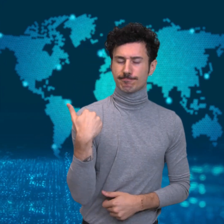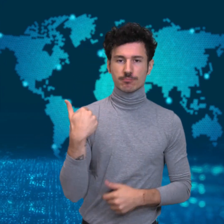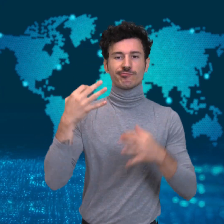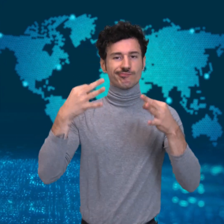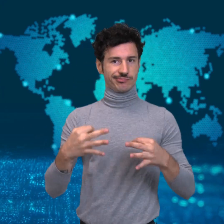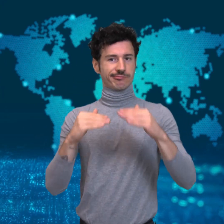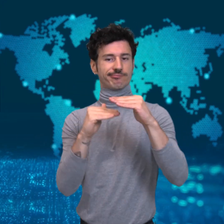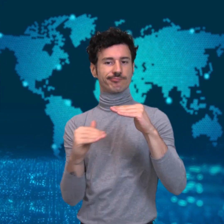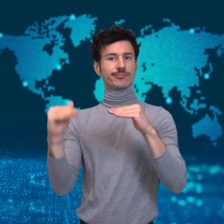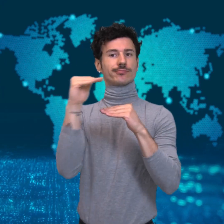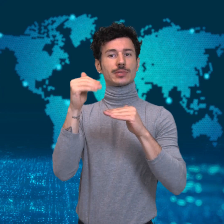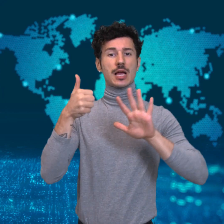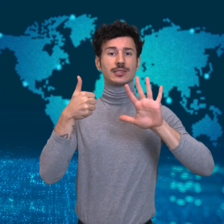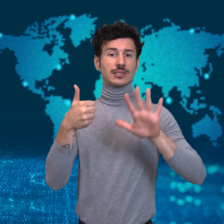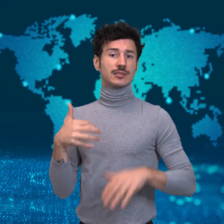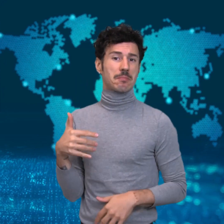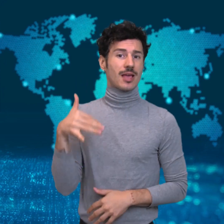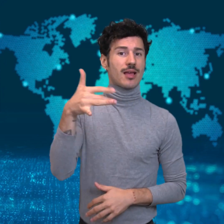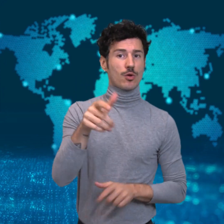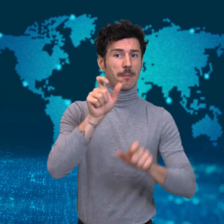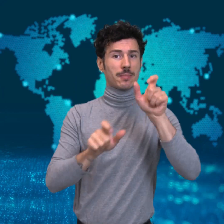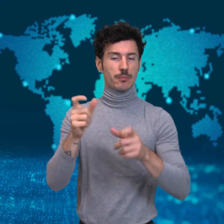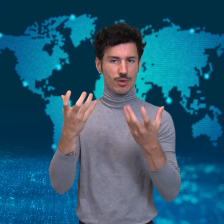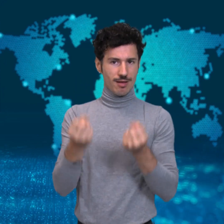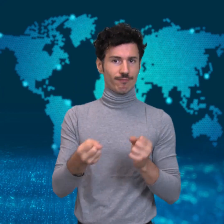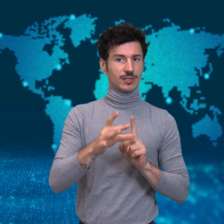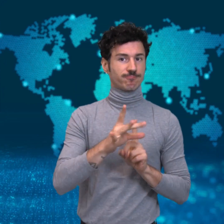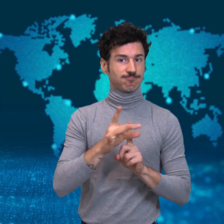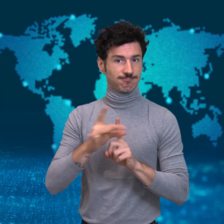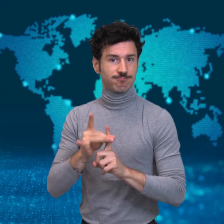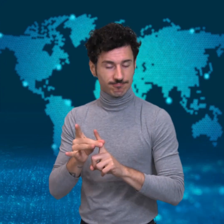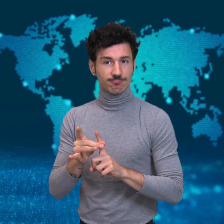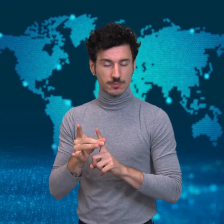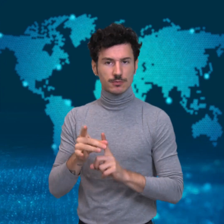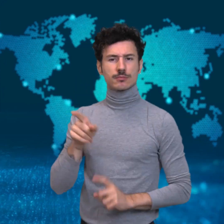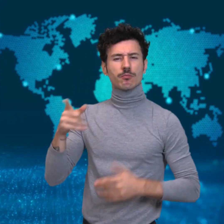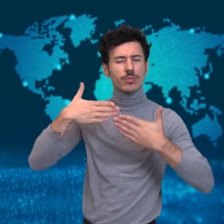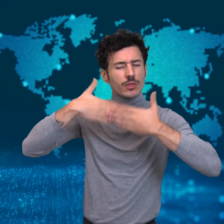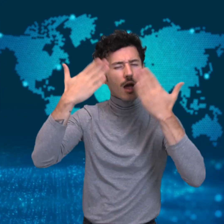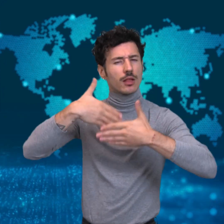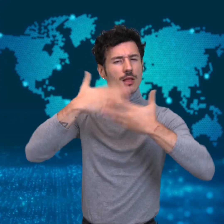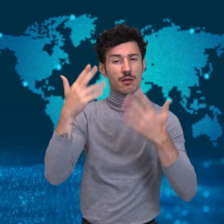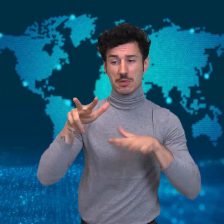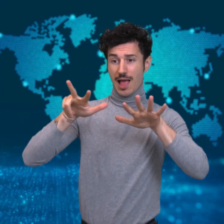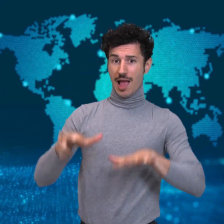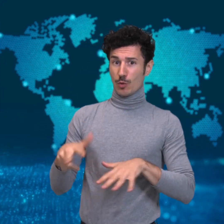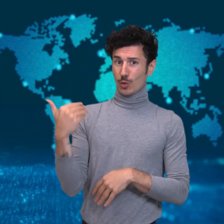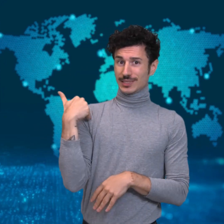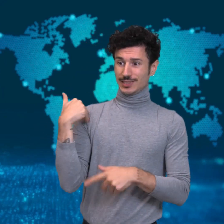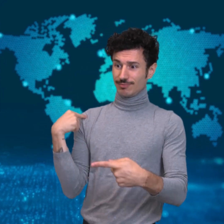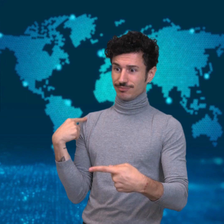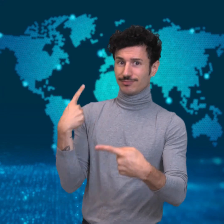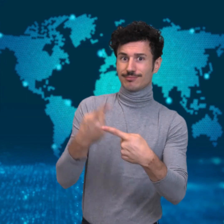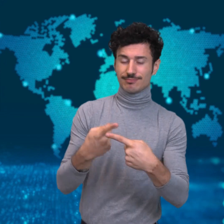India recently surpassed 6 million cases with about 80,000 to 90,000